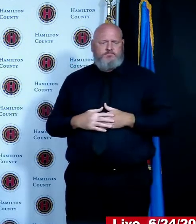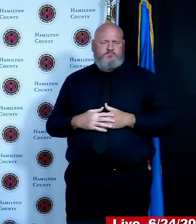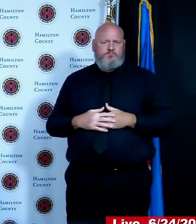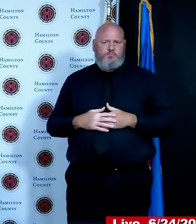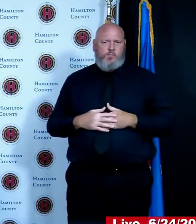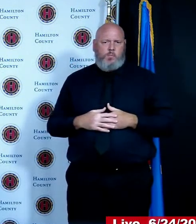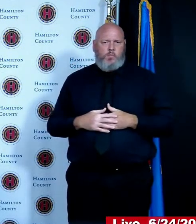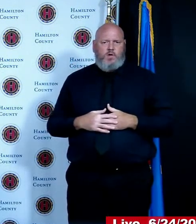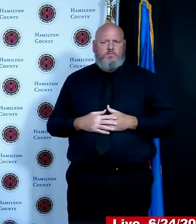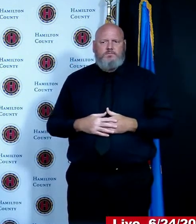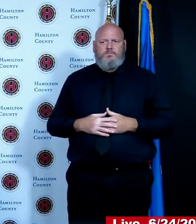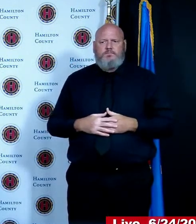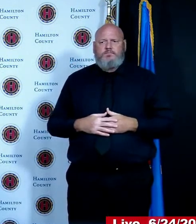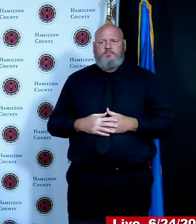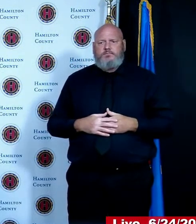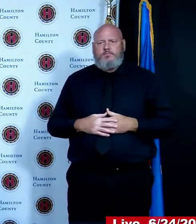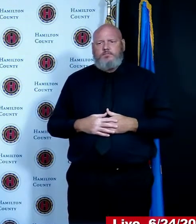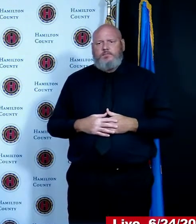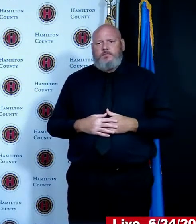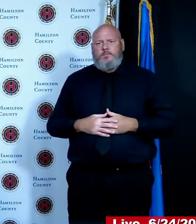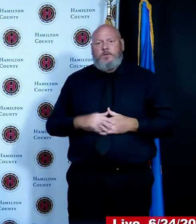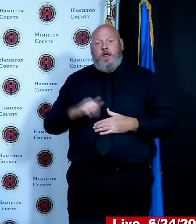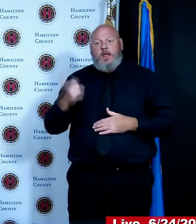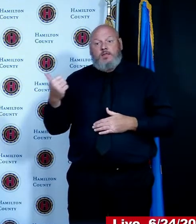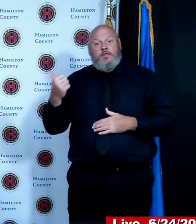you're going to see is an uptick in the Hispanic community and so we have also